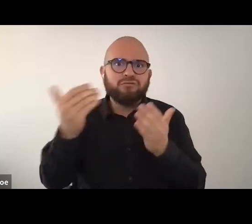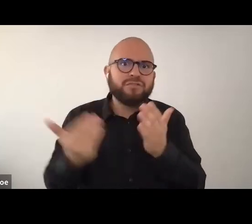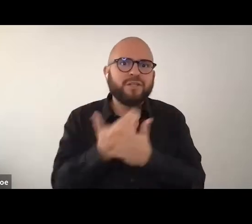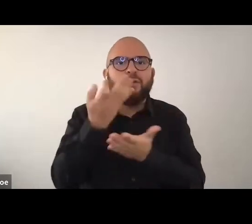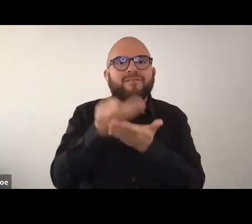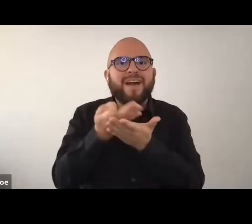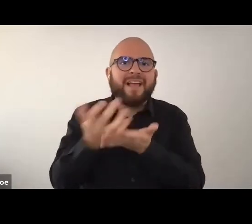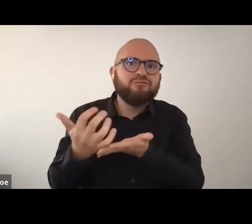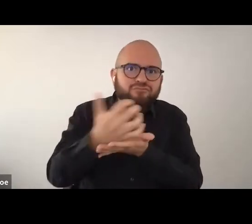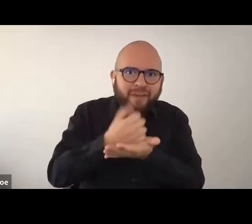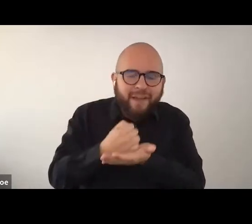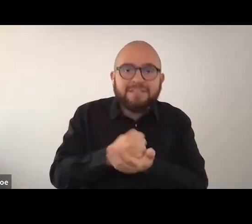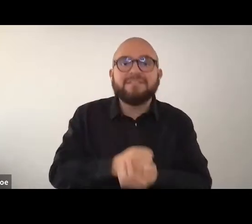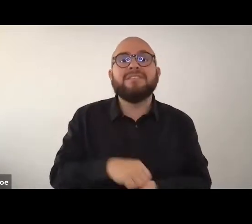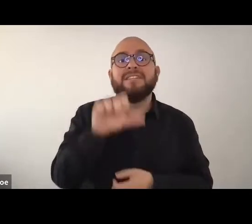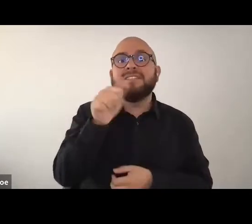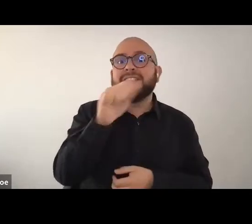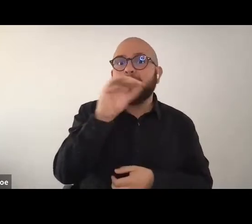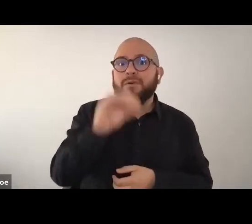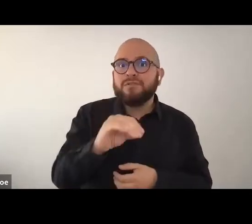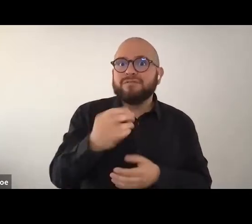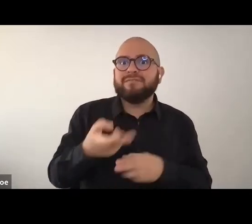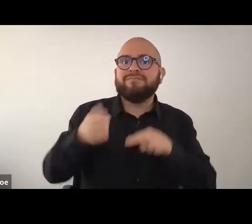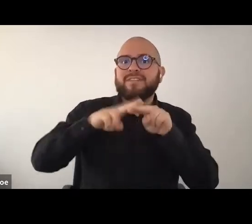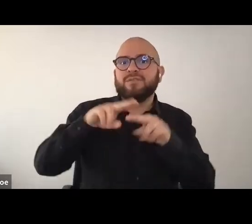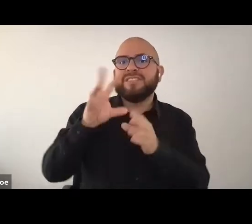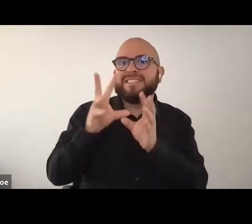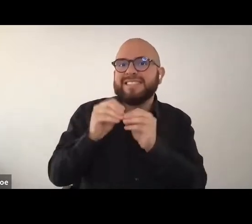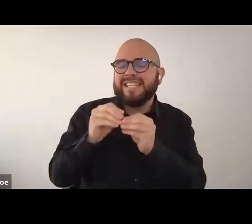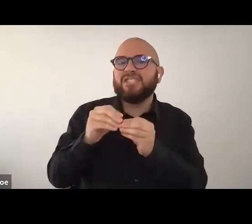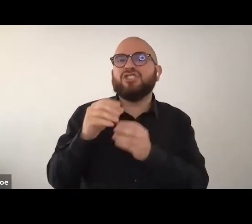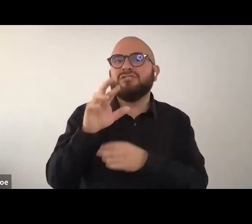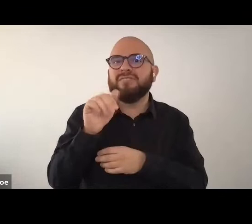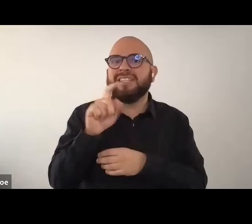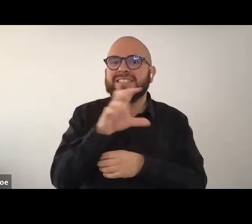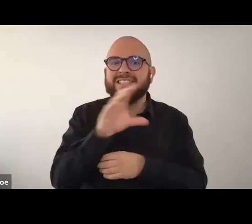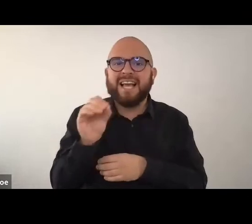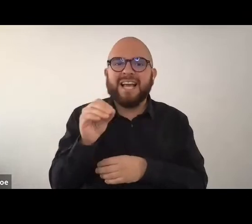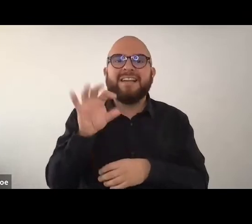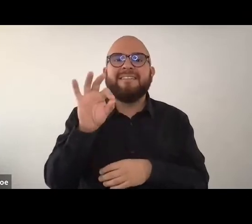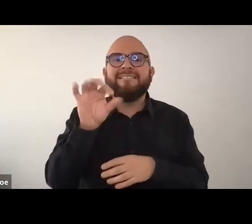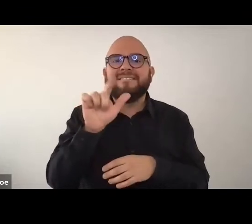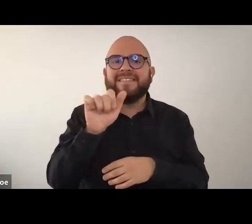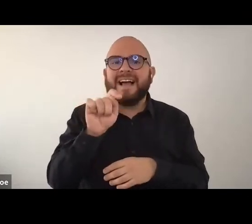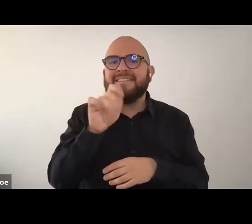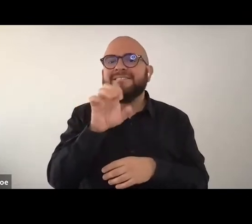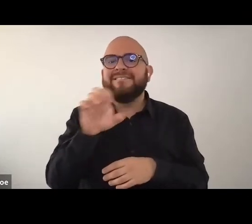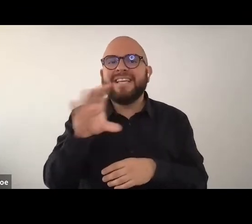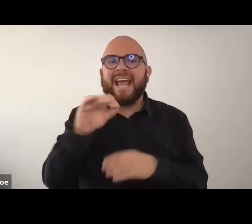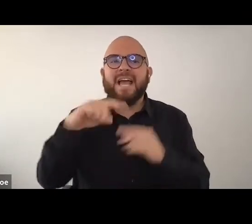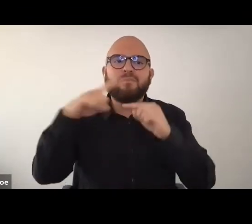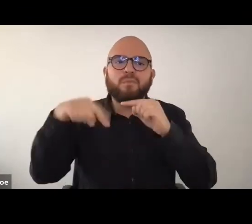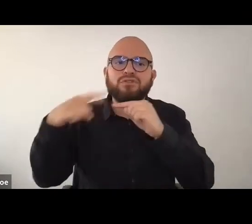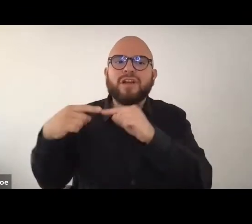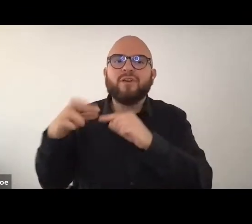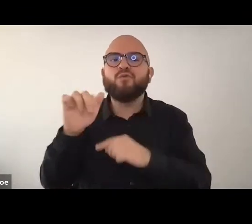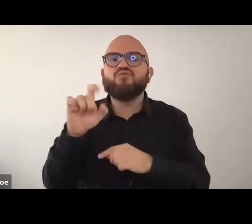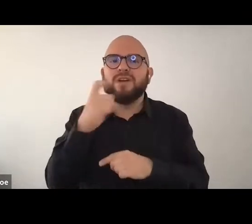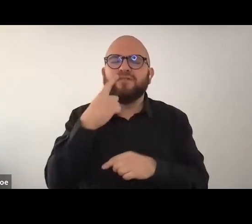a 10% increase in session fees, flat fee and per cycle rates across most digital and traditional media.